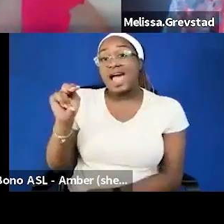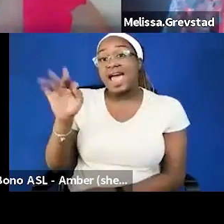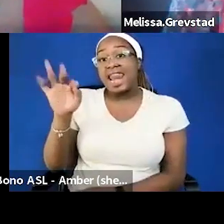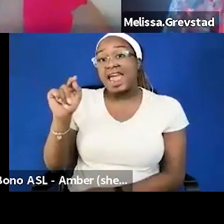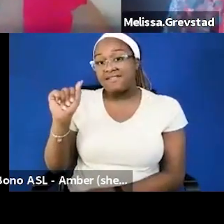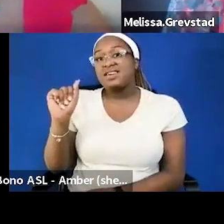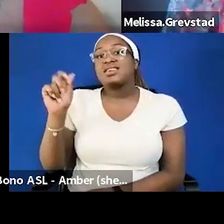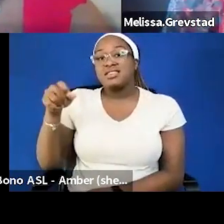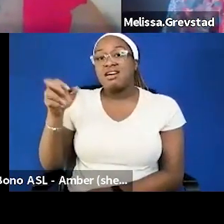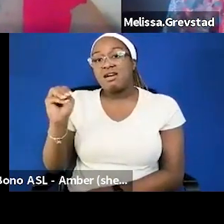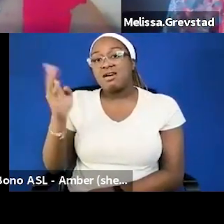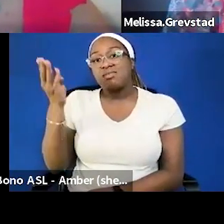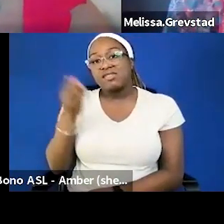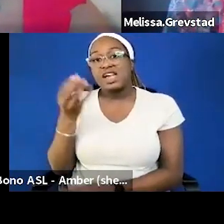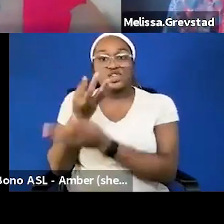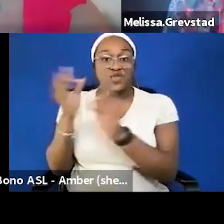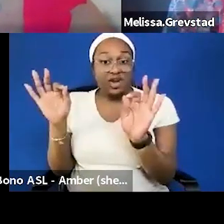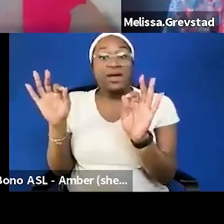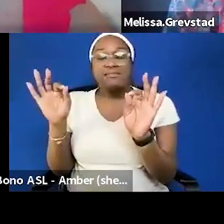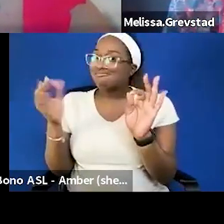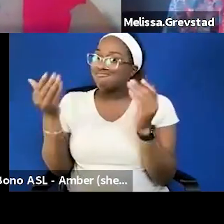I would encourage everybody to go check that out and sign it.